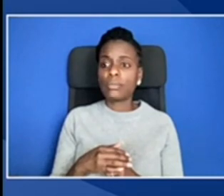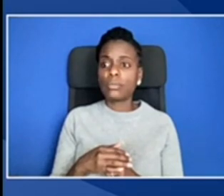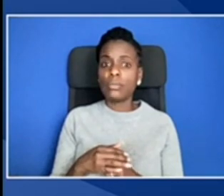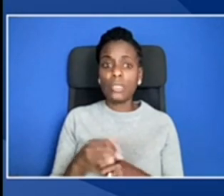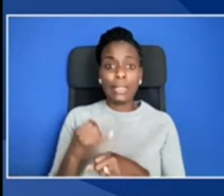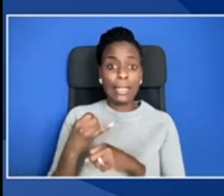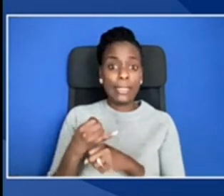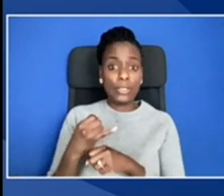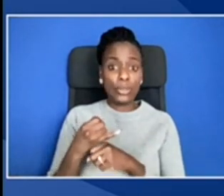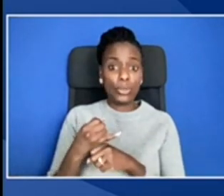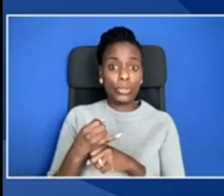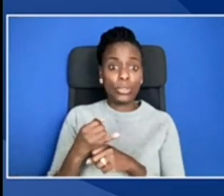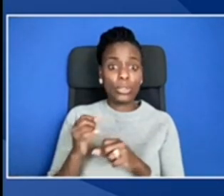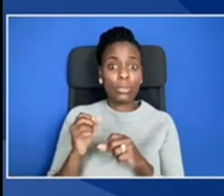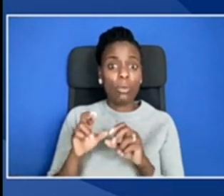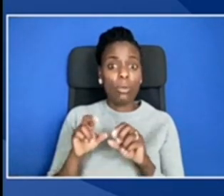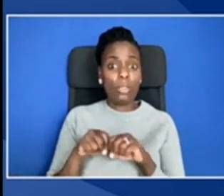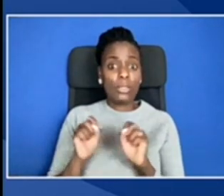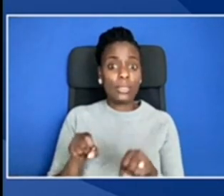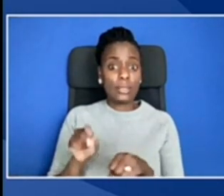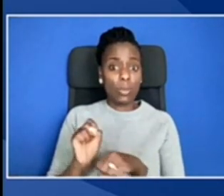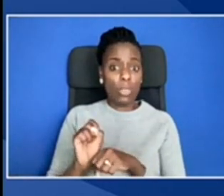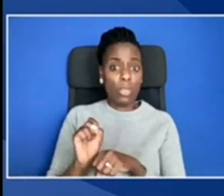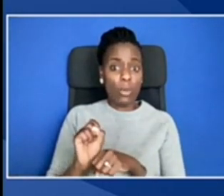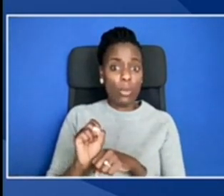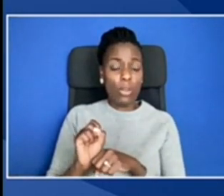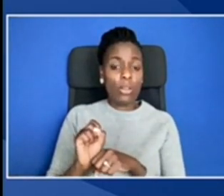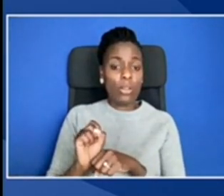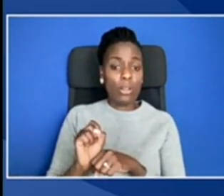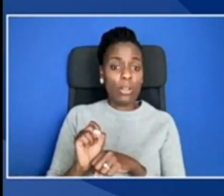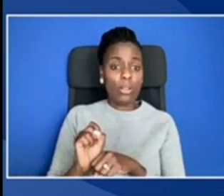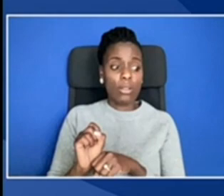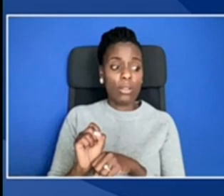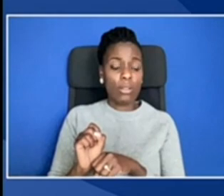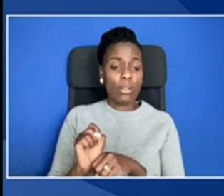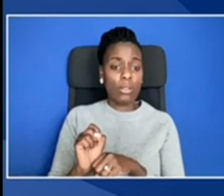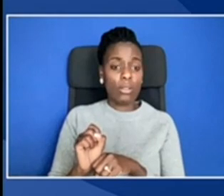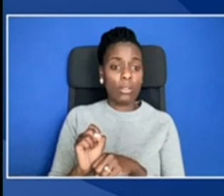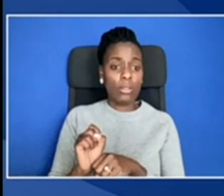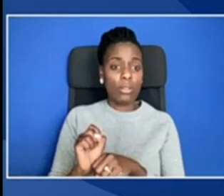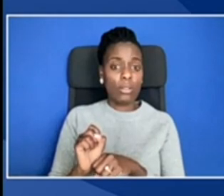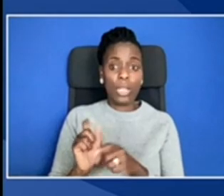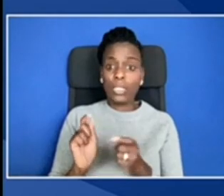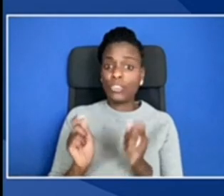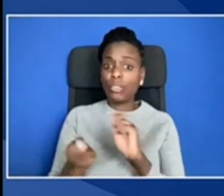the system in which they work has also changed. And what comes to mind